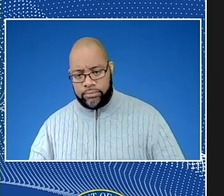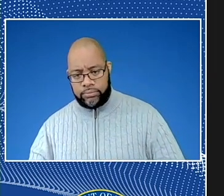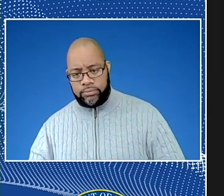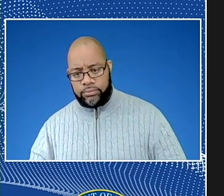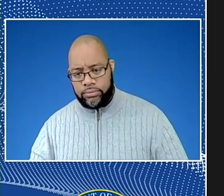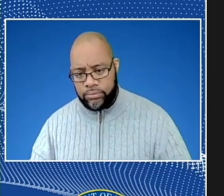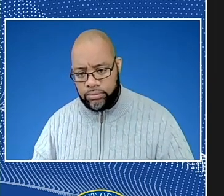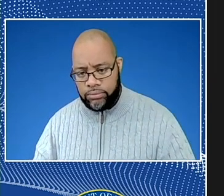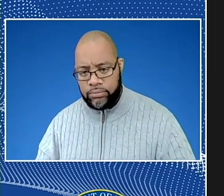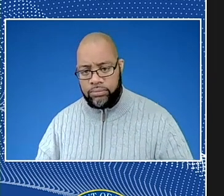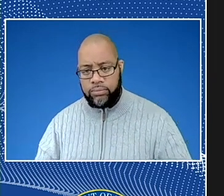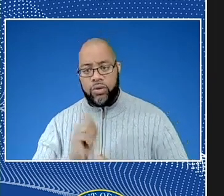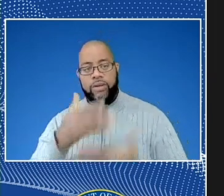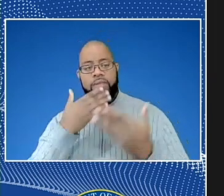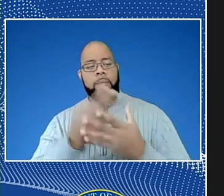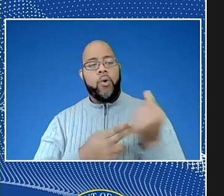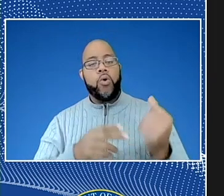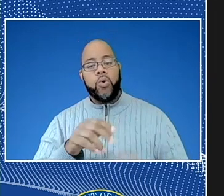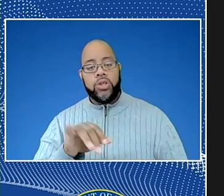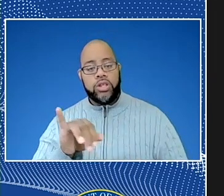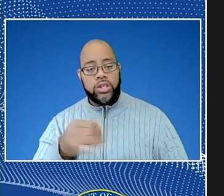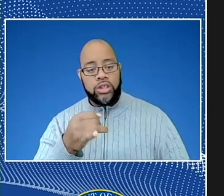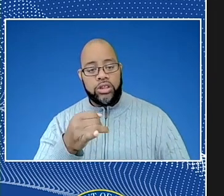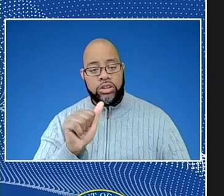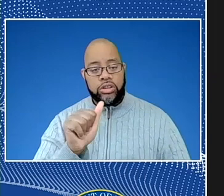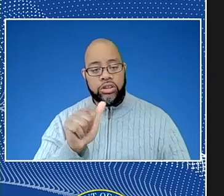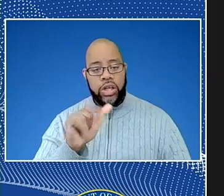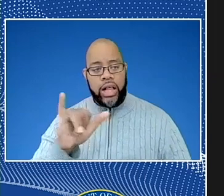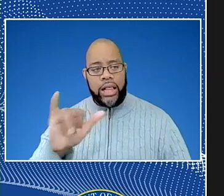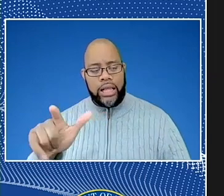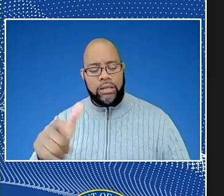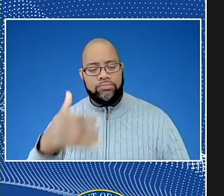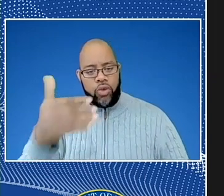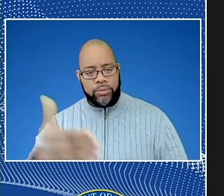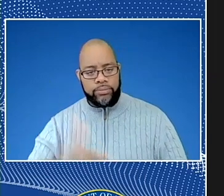Alright. Thank you, both. Jalil, go ahead. Thank you.